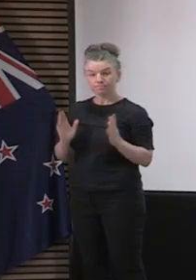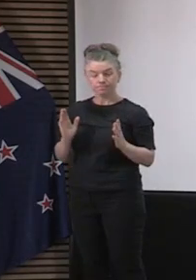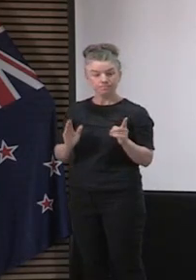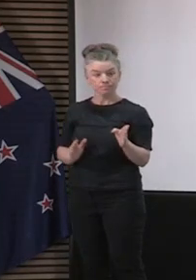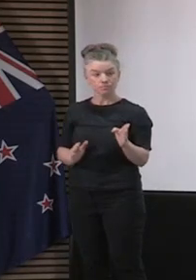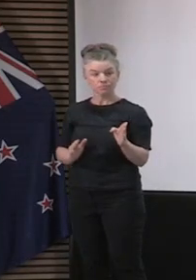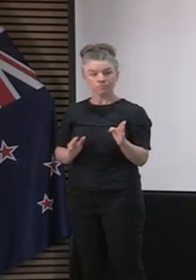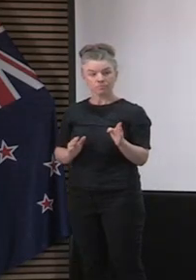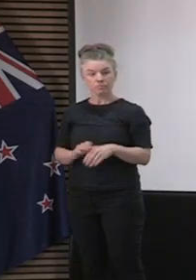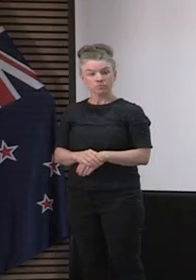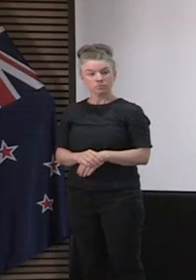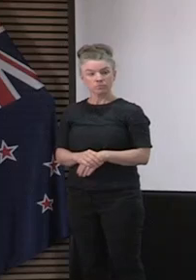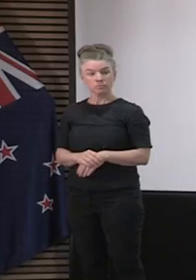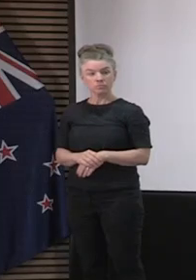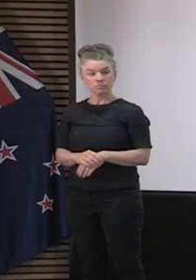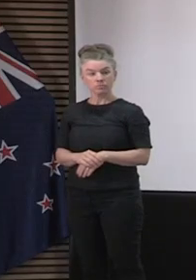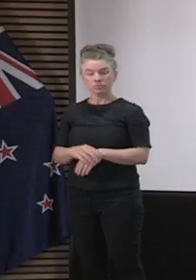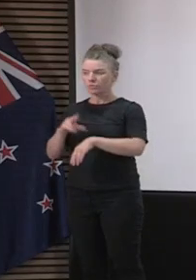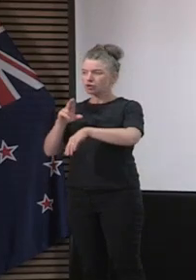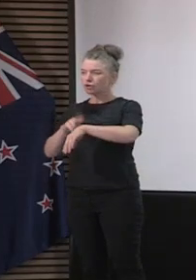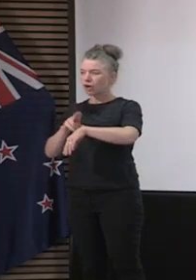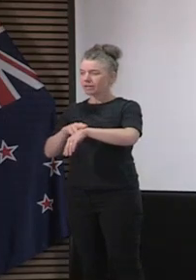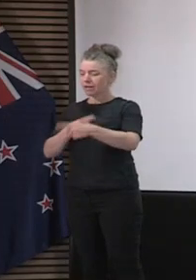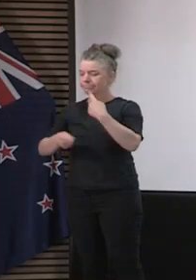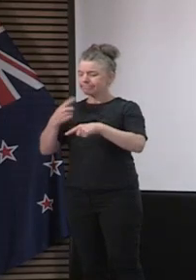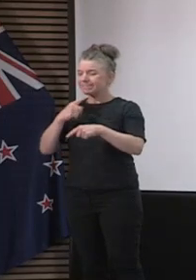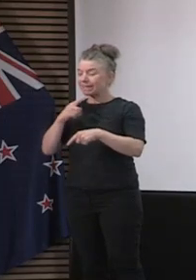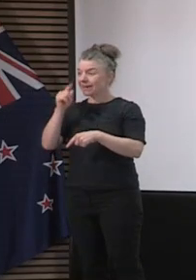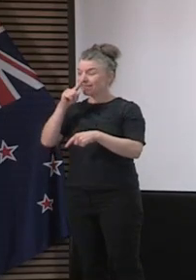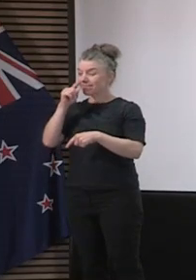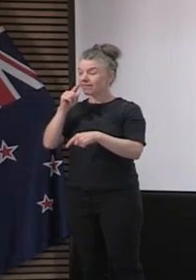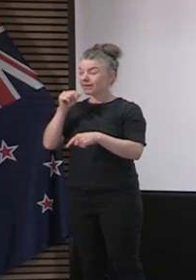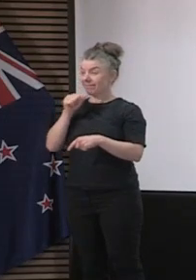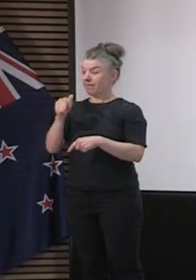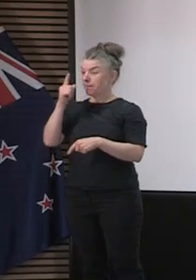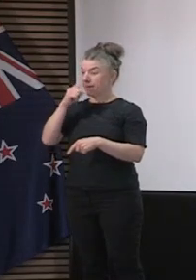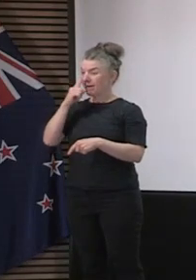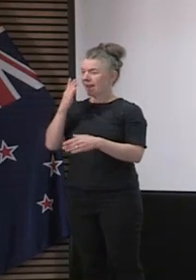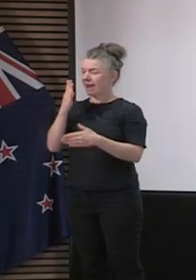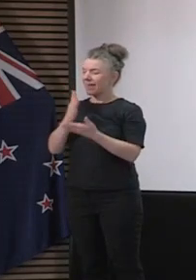tracing we need to do. Just in the front. GPs are telling us